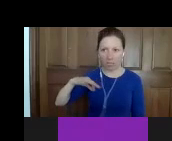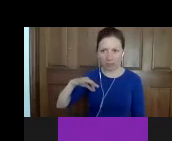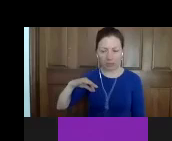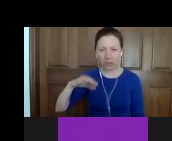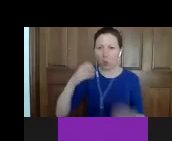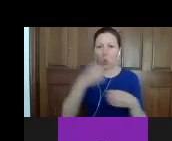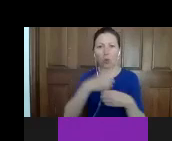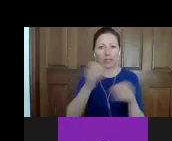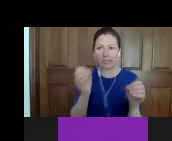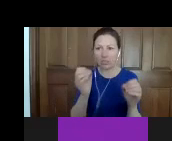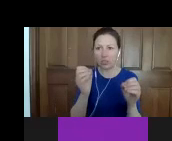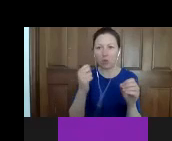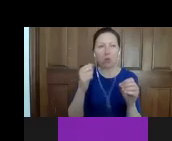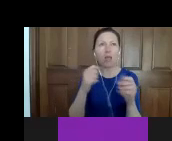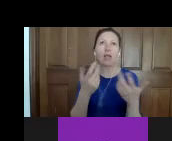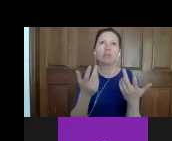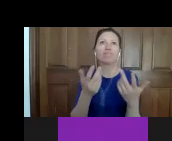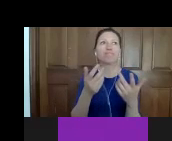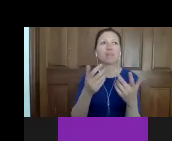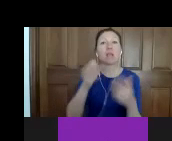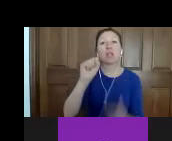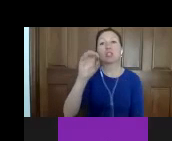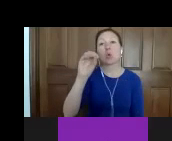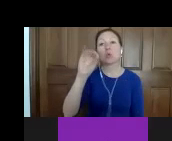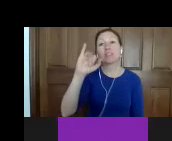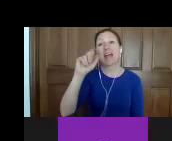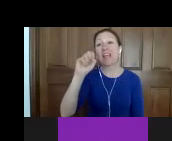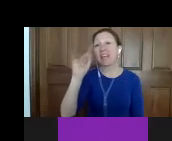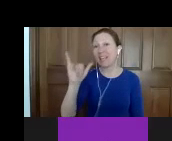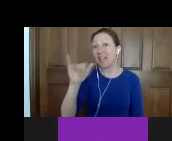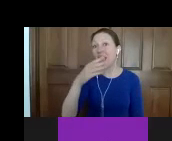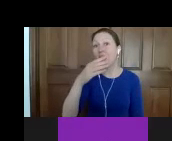society for the blind to request orientation and mobility training.